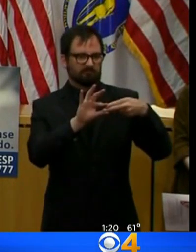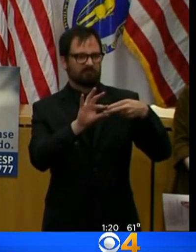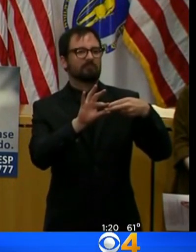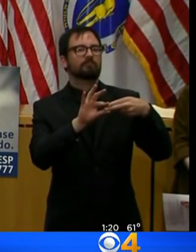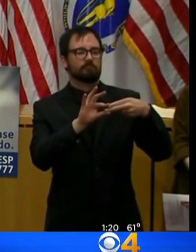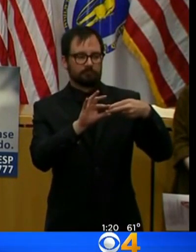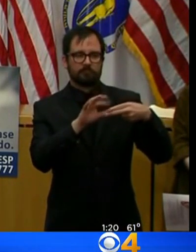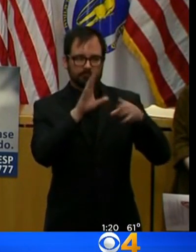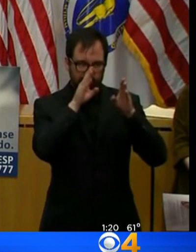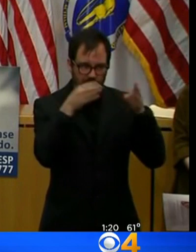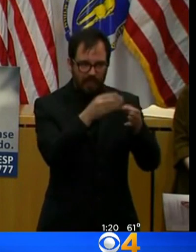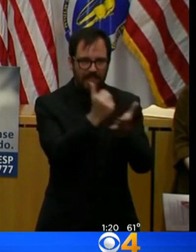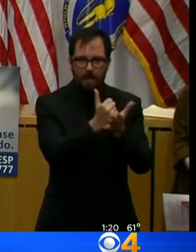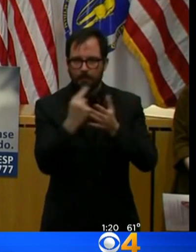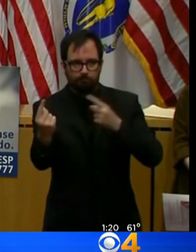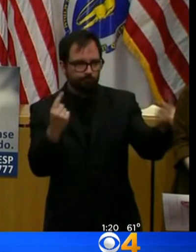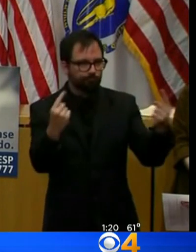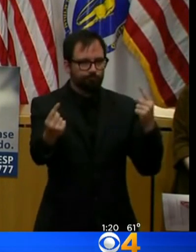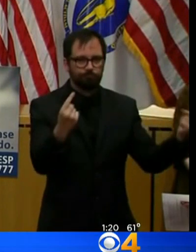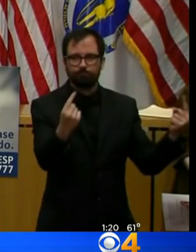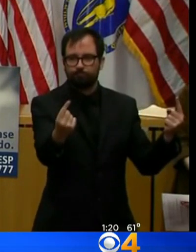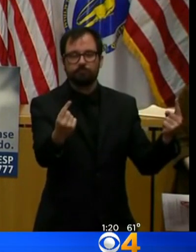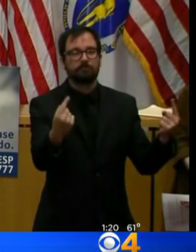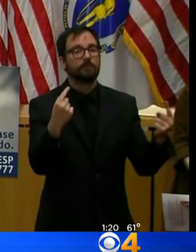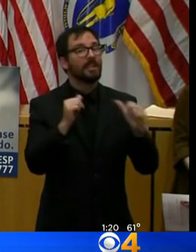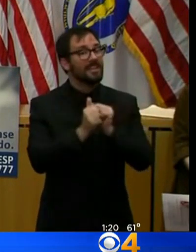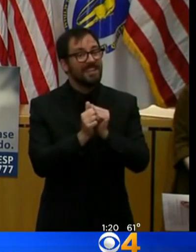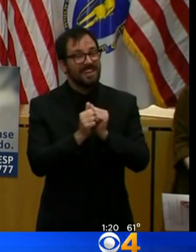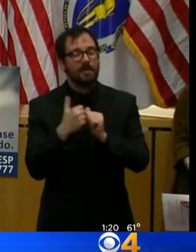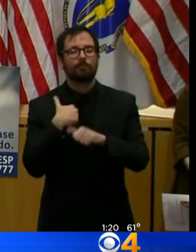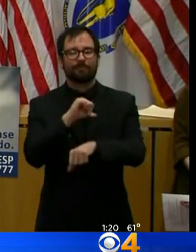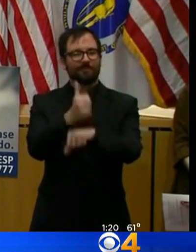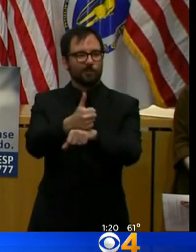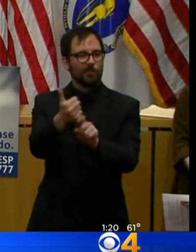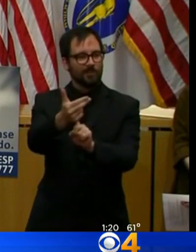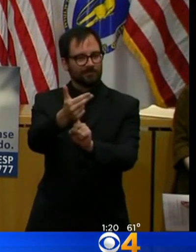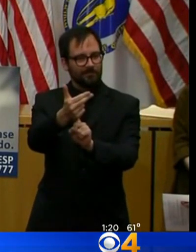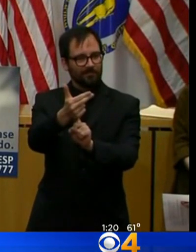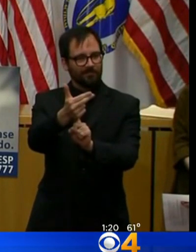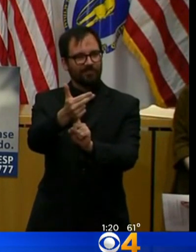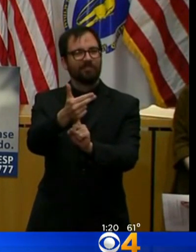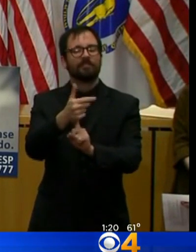REVERE TO ACCESS ISOLATION CAPACITY AT THE QUALITY INN. MICHELLE FISHER IS PROVIDING